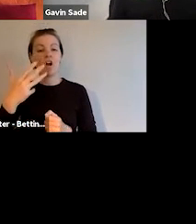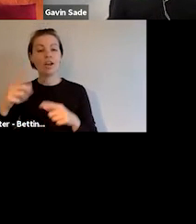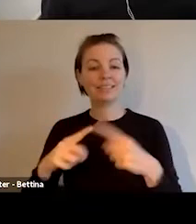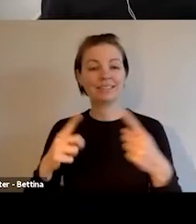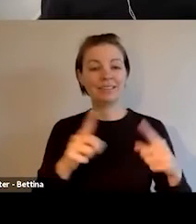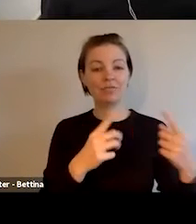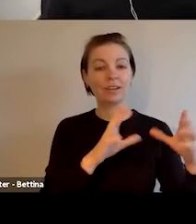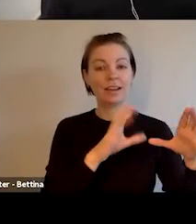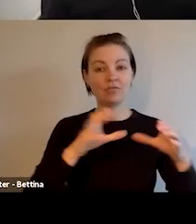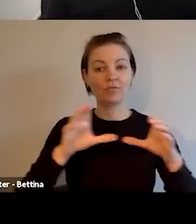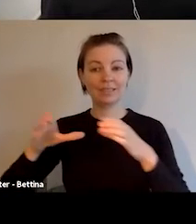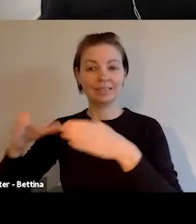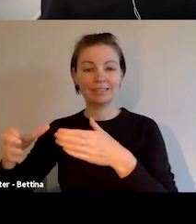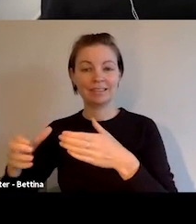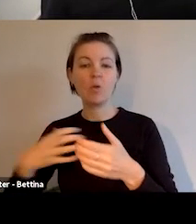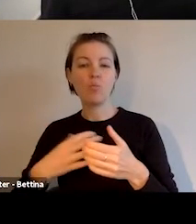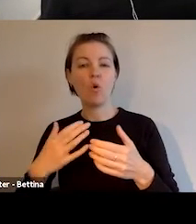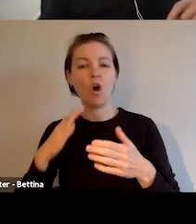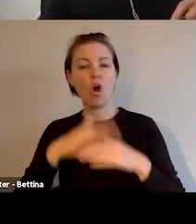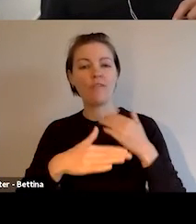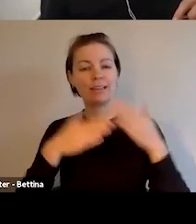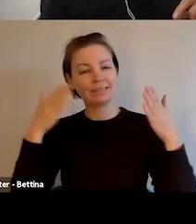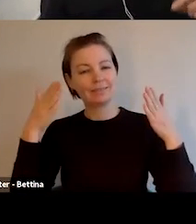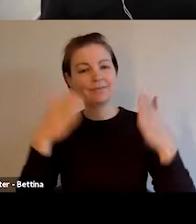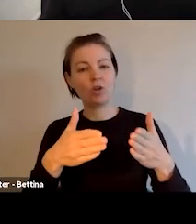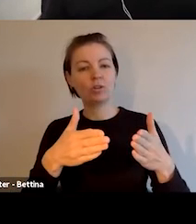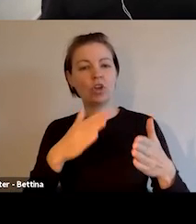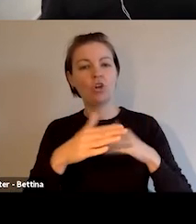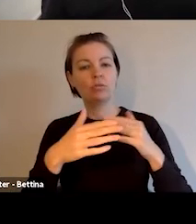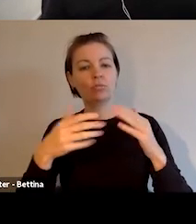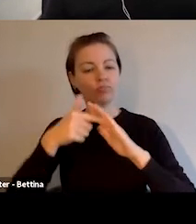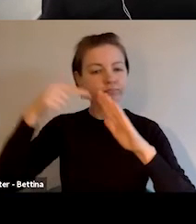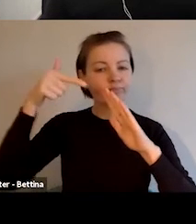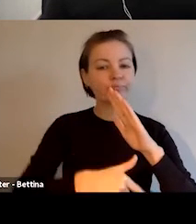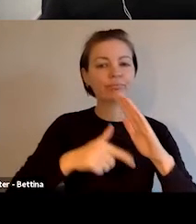specialist program developing a disciplinary depth. Now, in 2016 at the same time we were